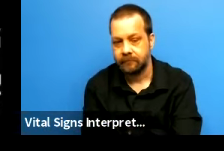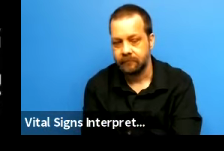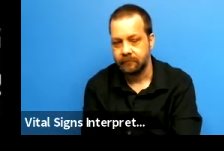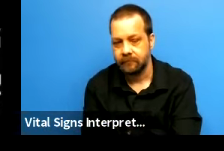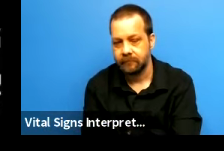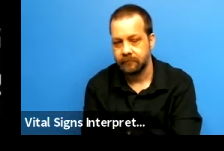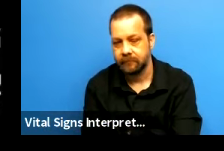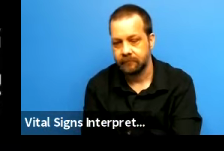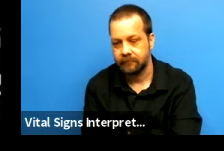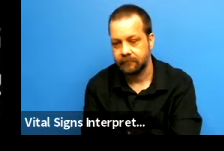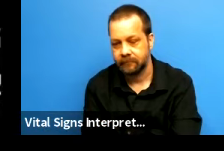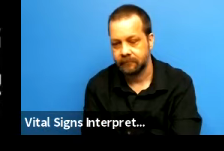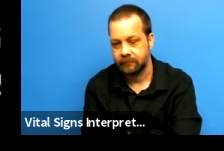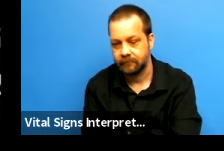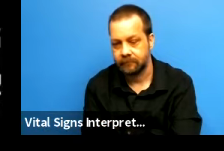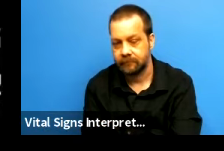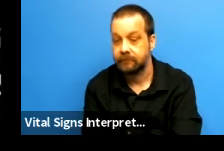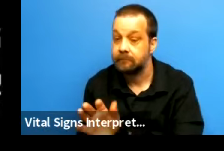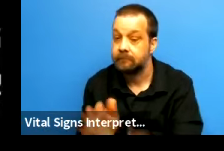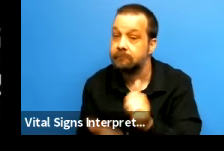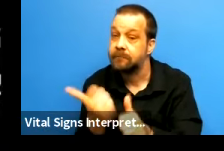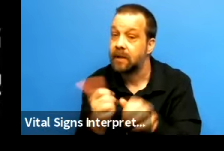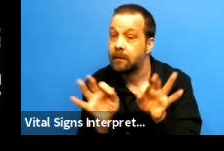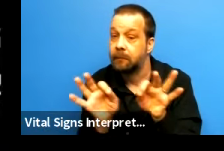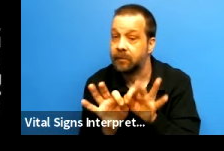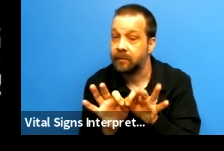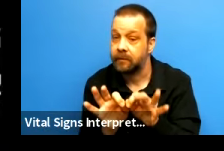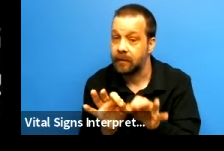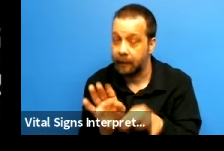and an employee can do when an employee needs a reasonable